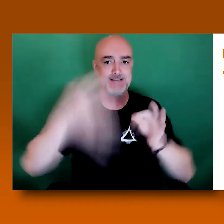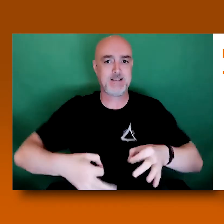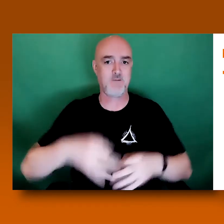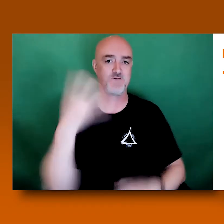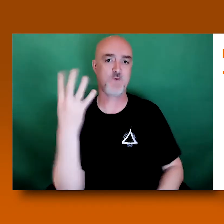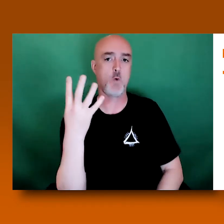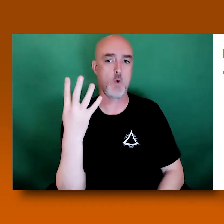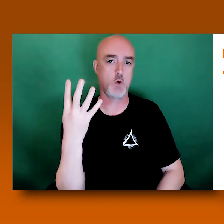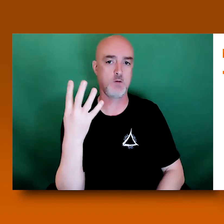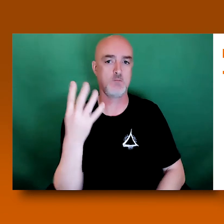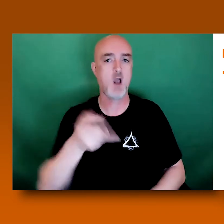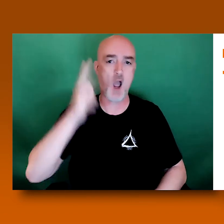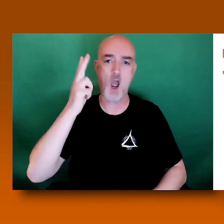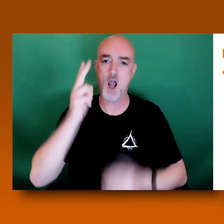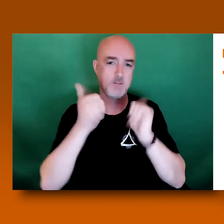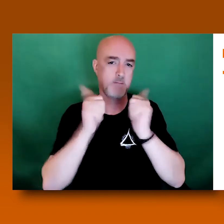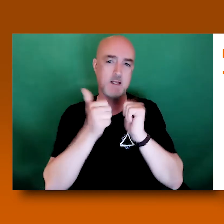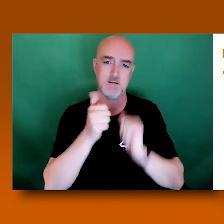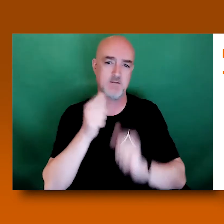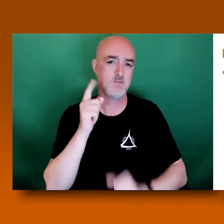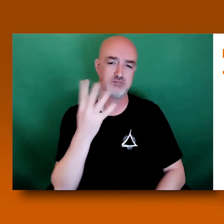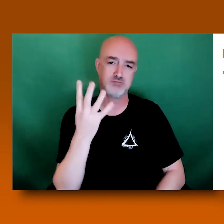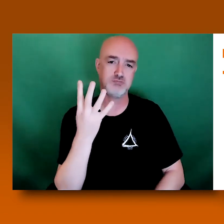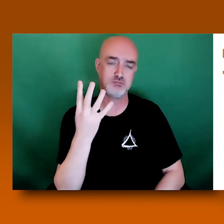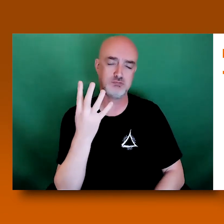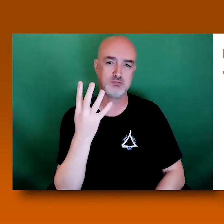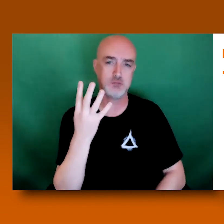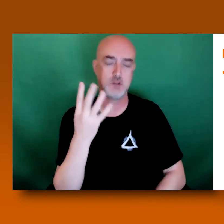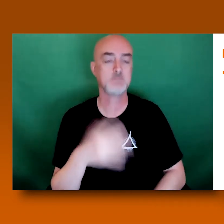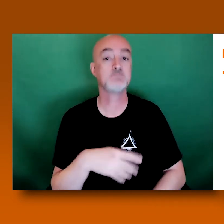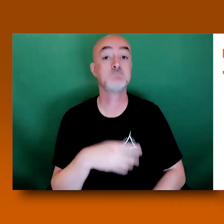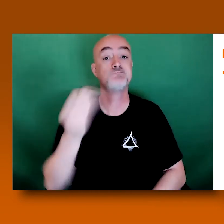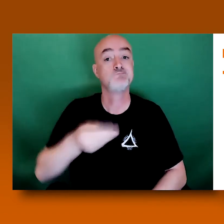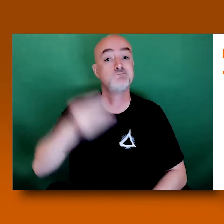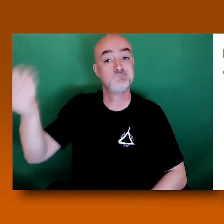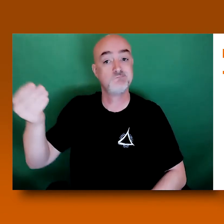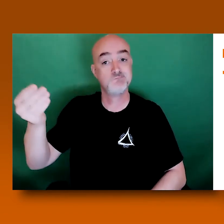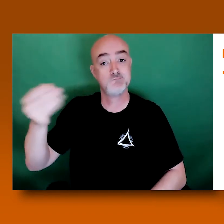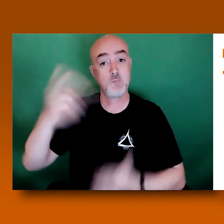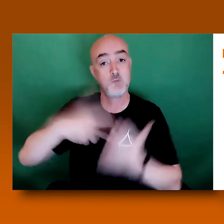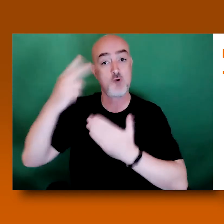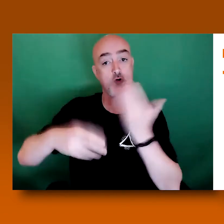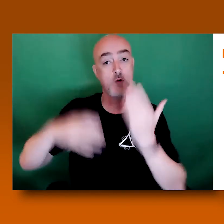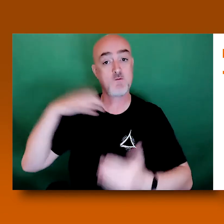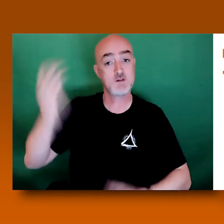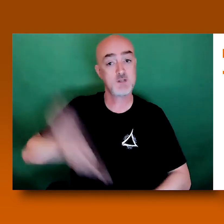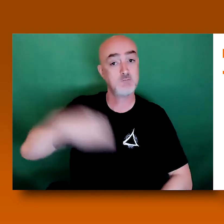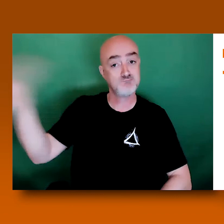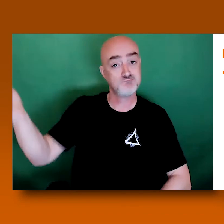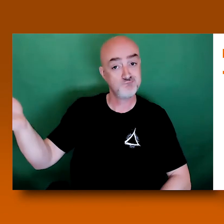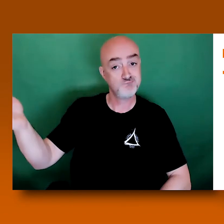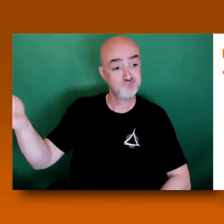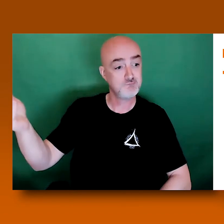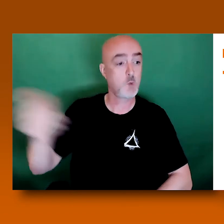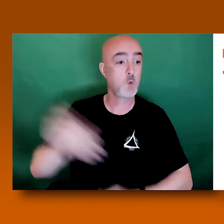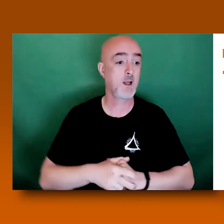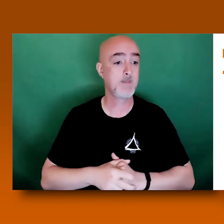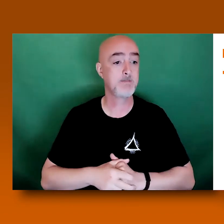and decide on the 4 highly competitive applications and pass that on to the program officer.